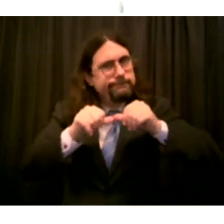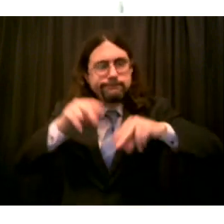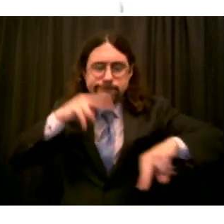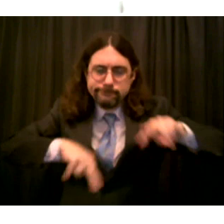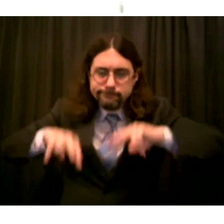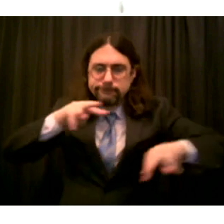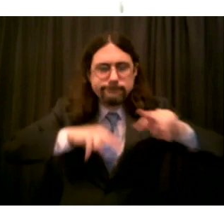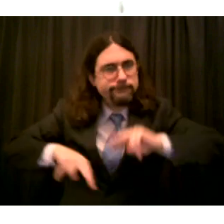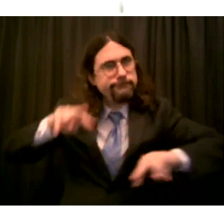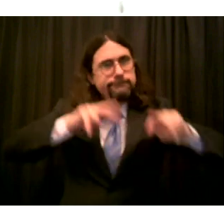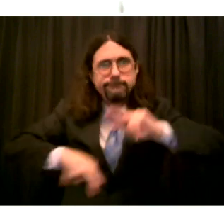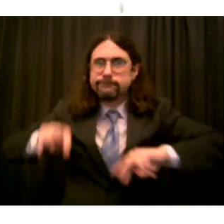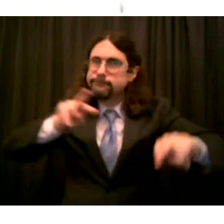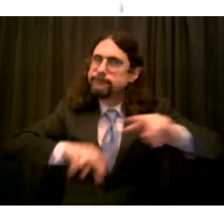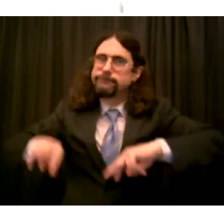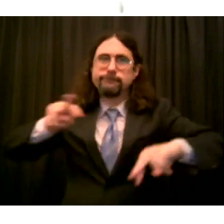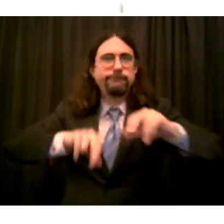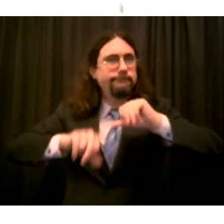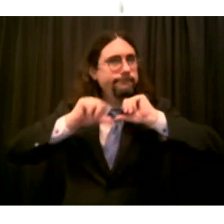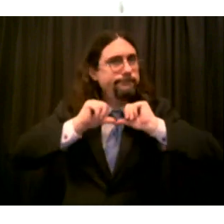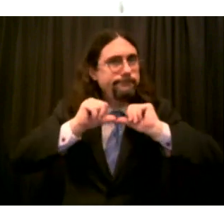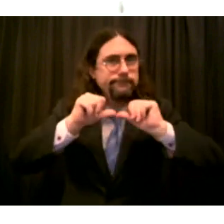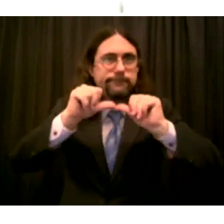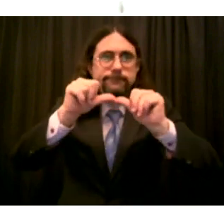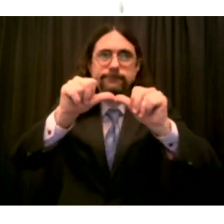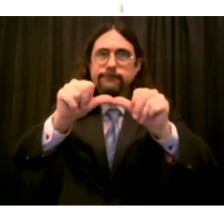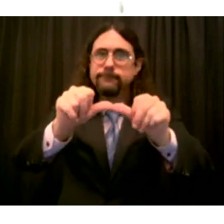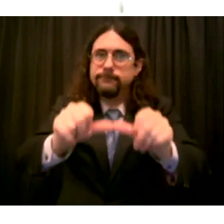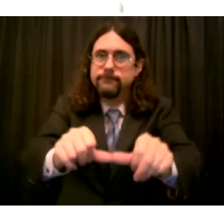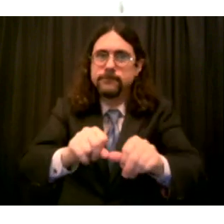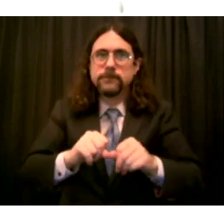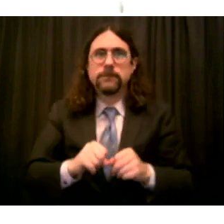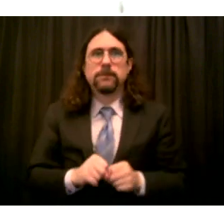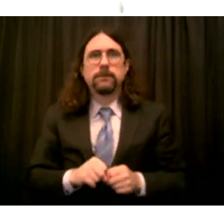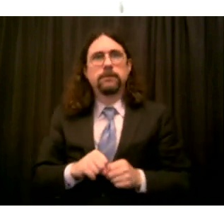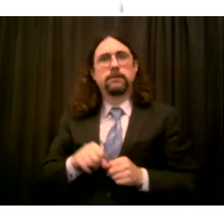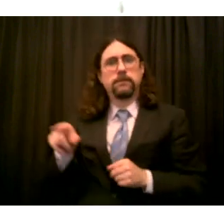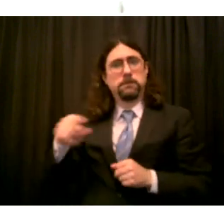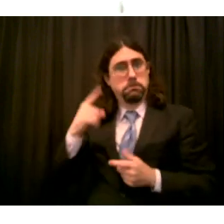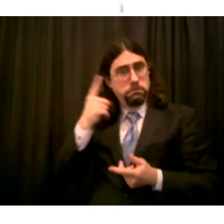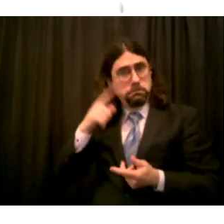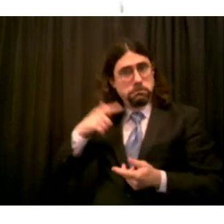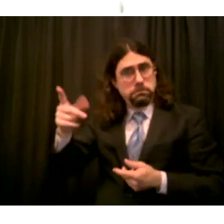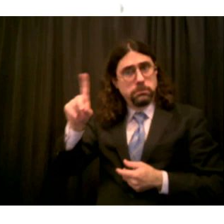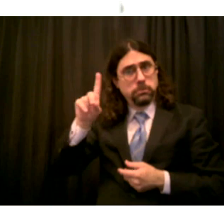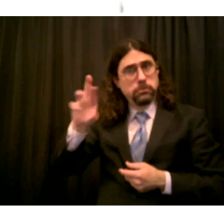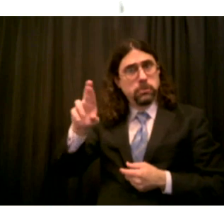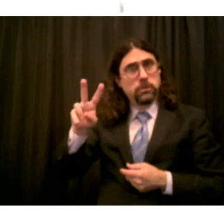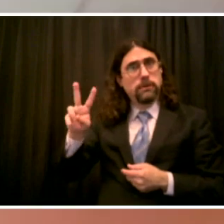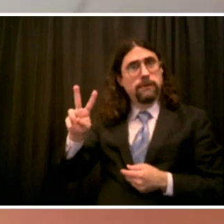OF TRANSMISSION AS WE GO ALONG. DOCTOR, DO YOU